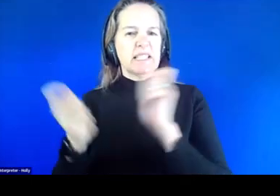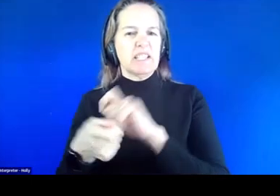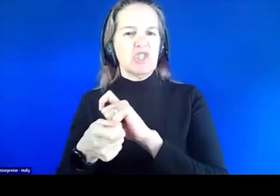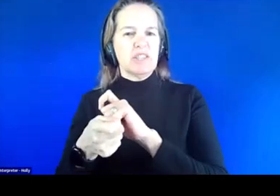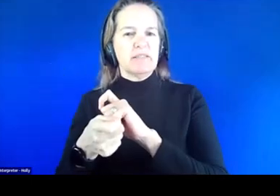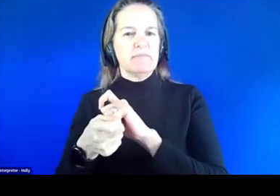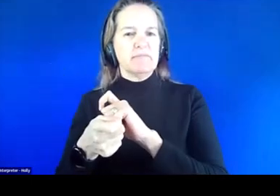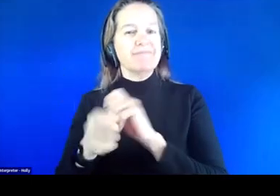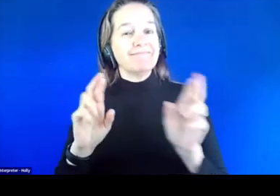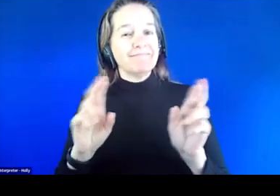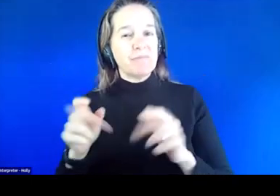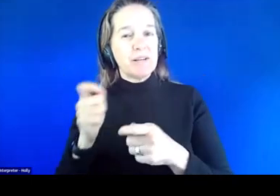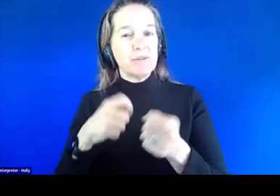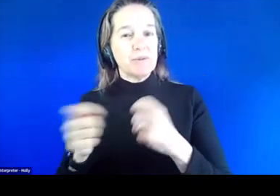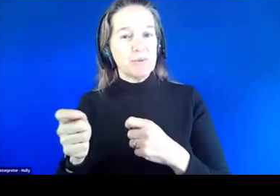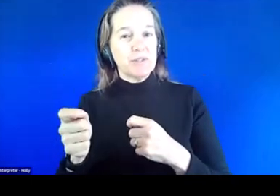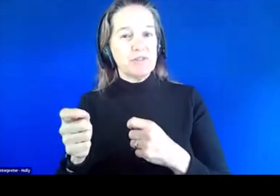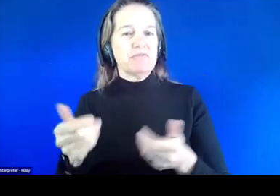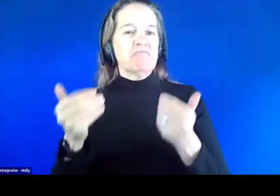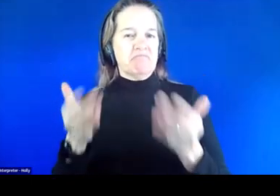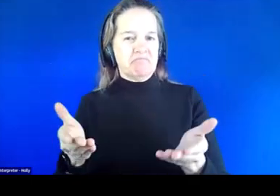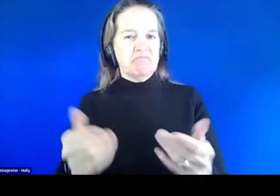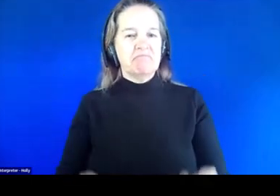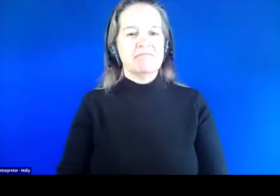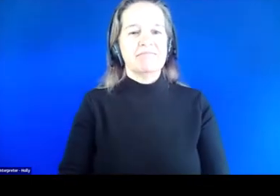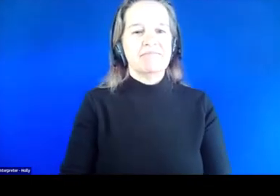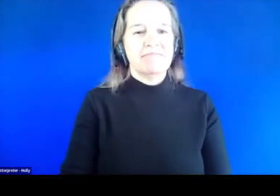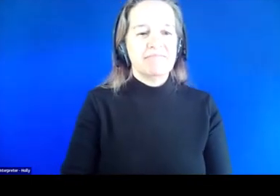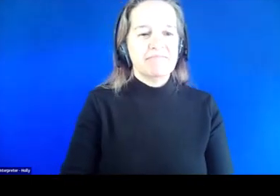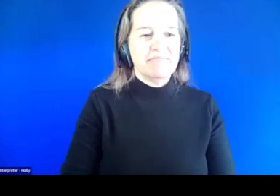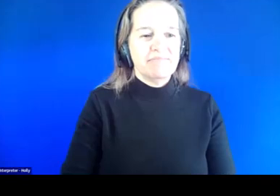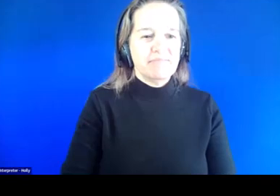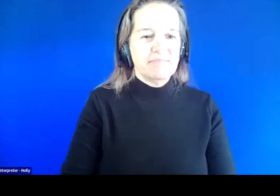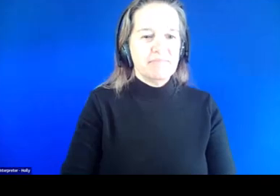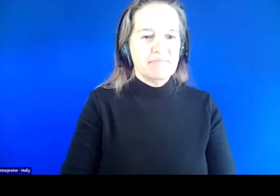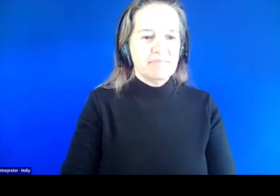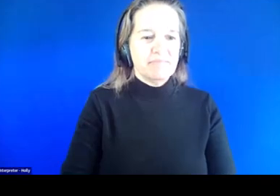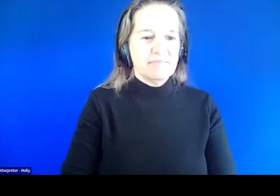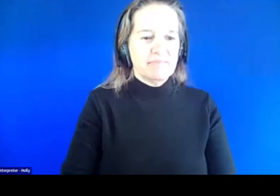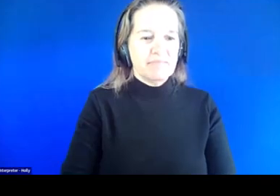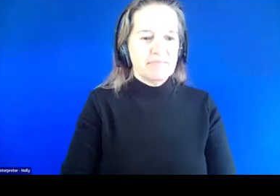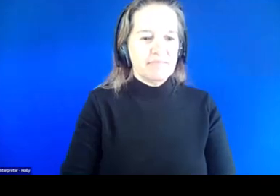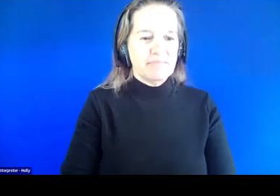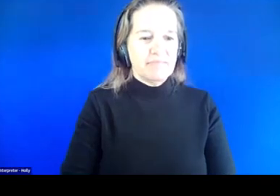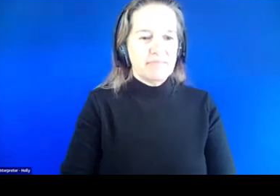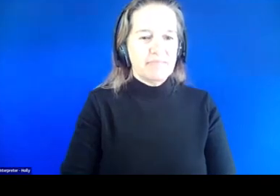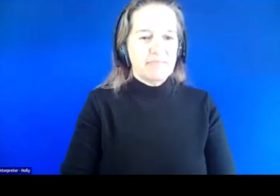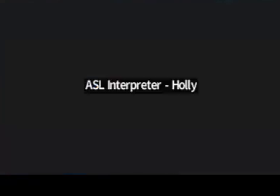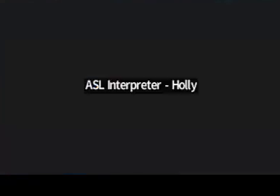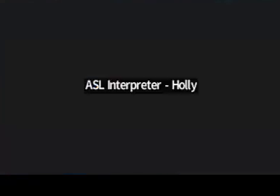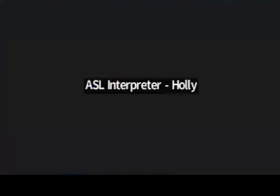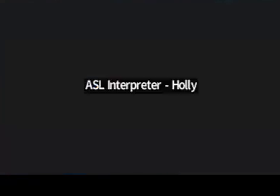administration came to town and they had a number of